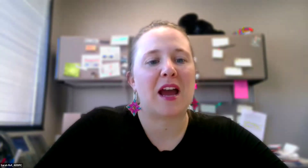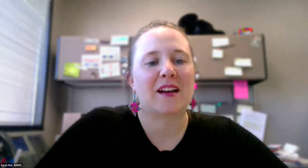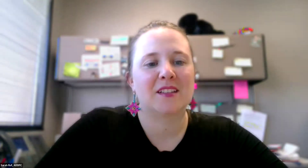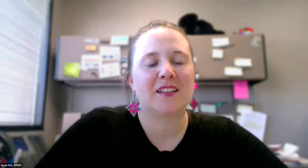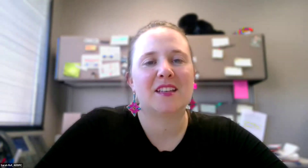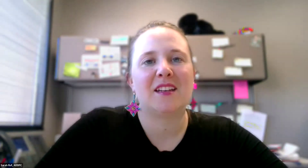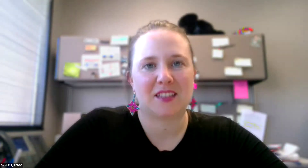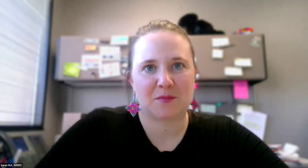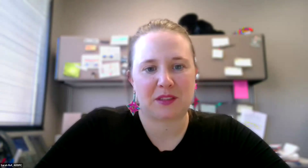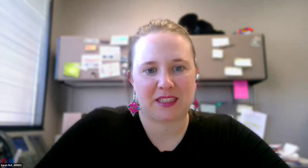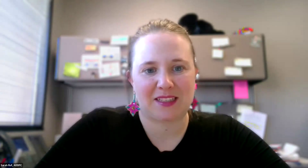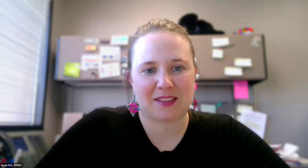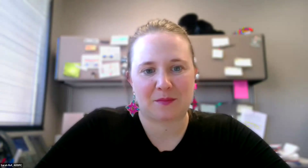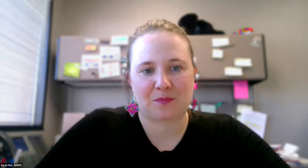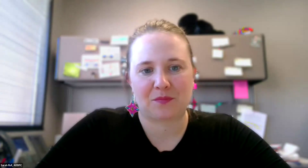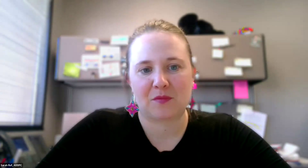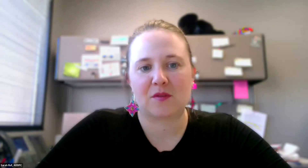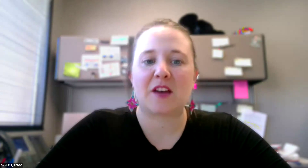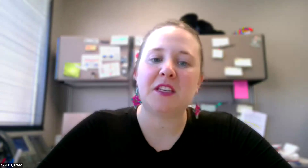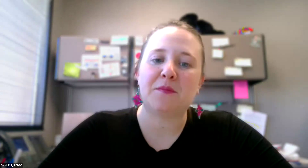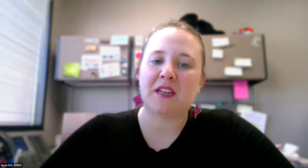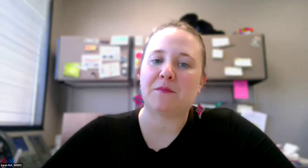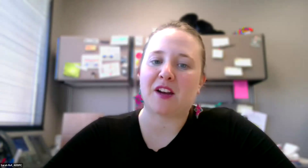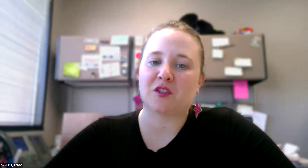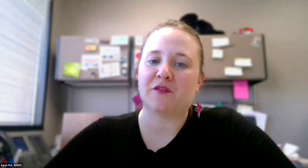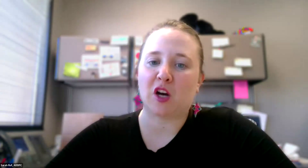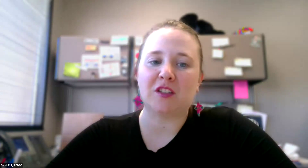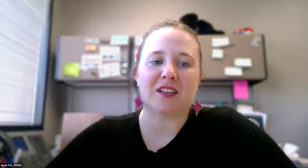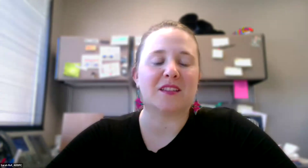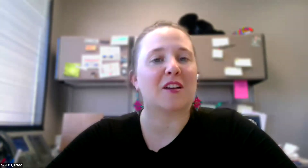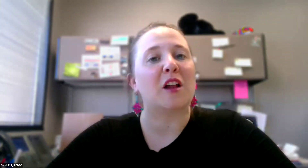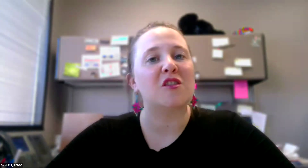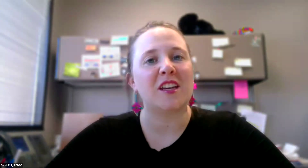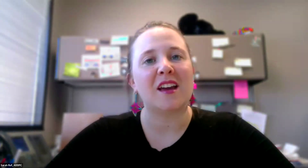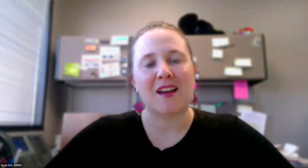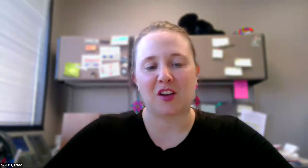FOR EXCELLENCE IN DISABILITIES. KELSEY OBTAINED A BACHELOR OF ARTS IN PSYCHOLOGY